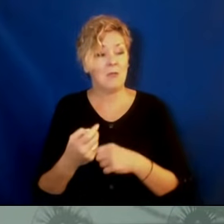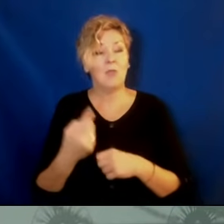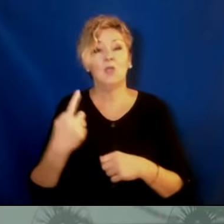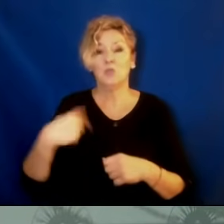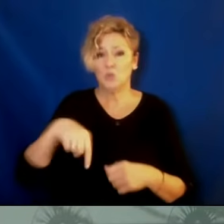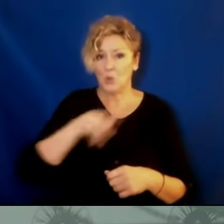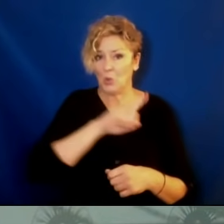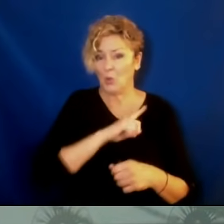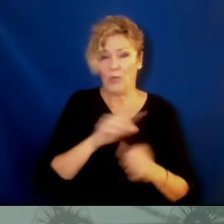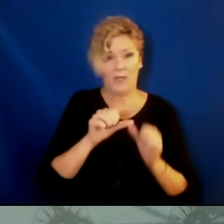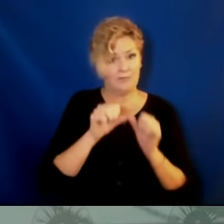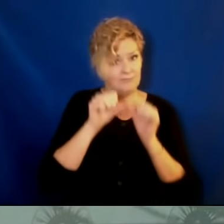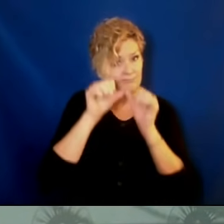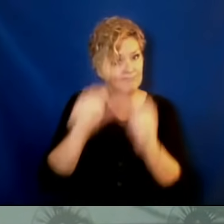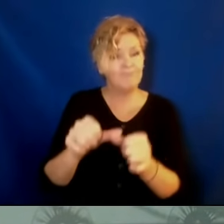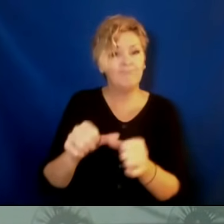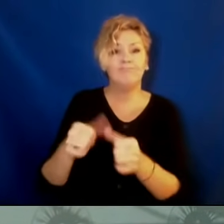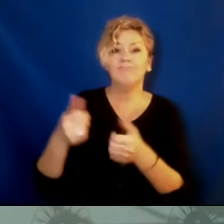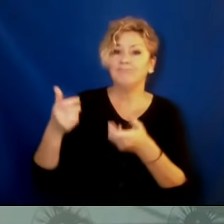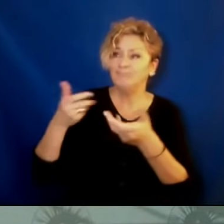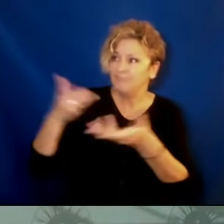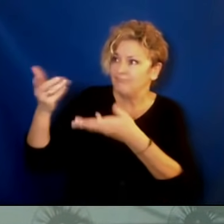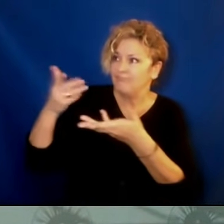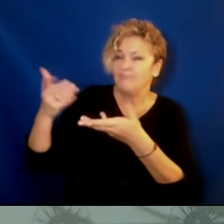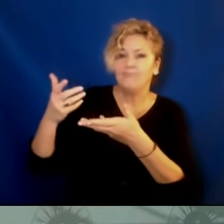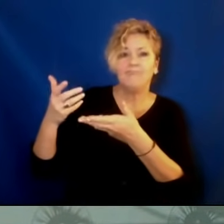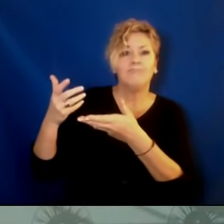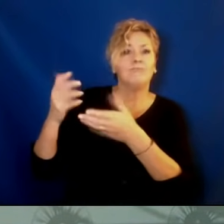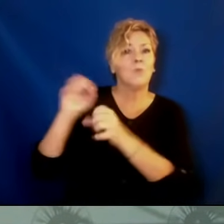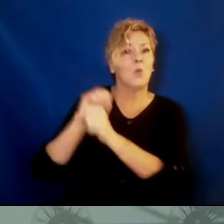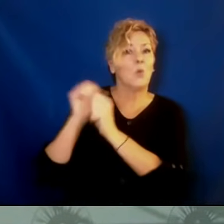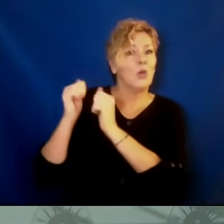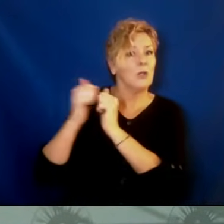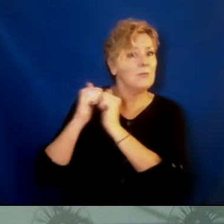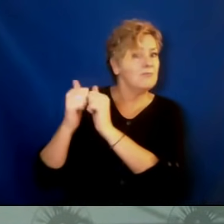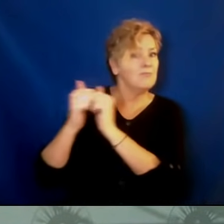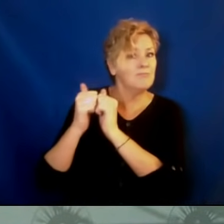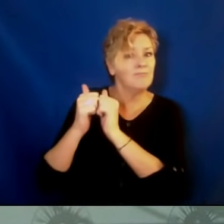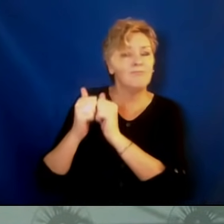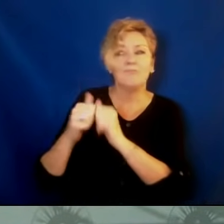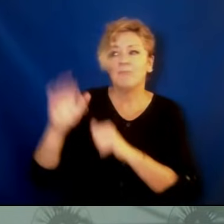remember that COVID-19 as a pandemic in many parts of the world